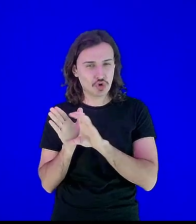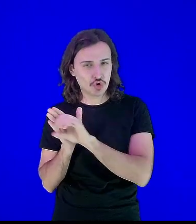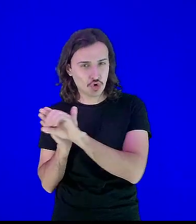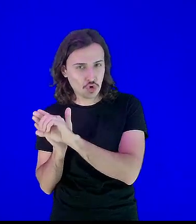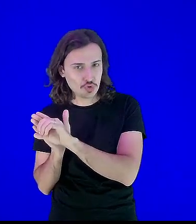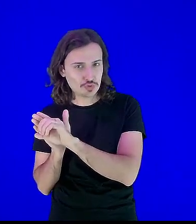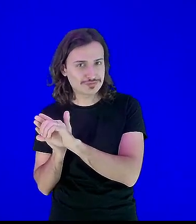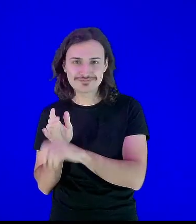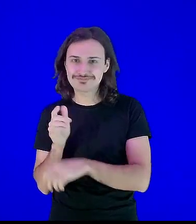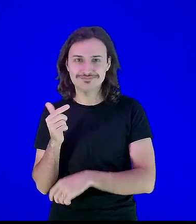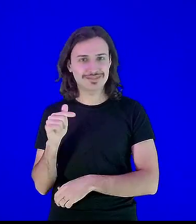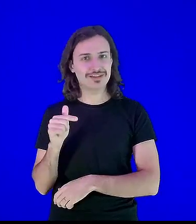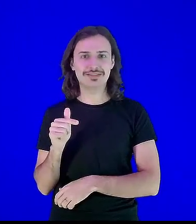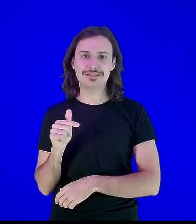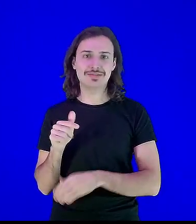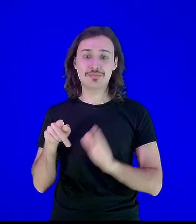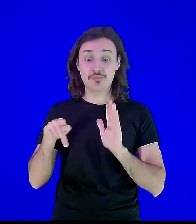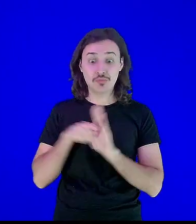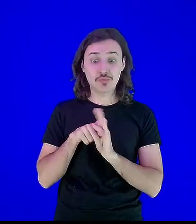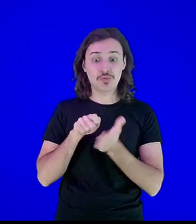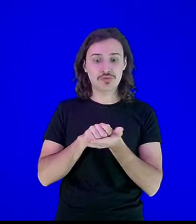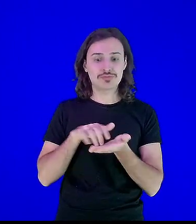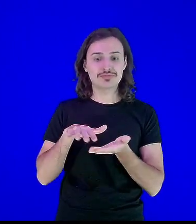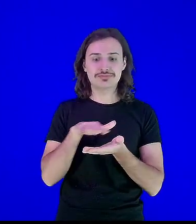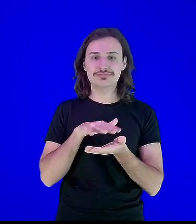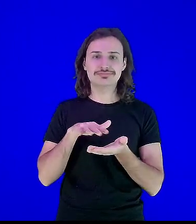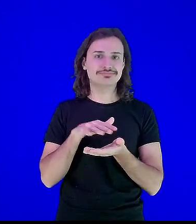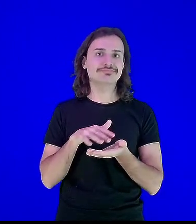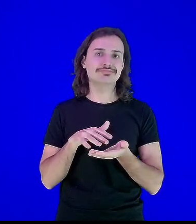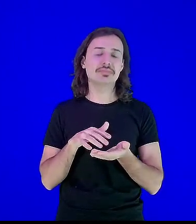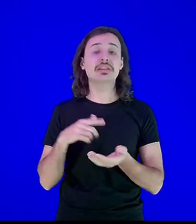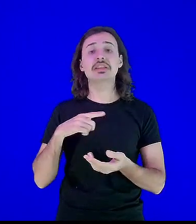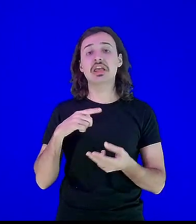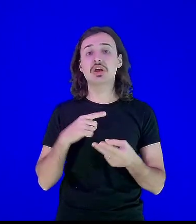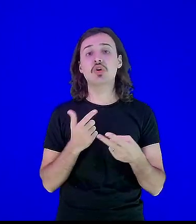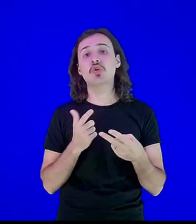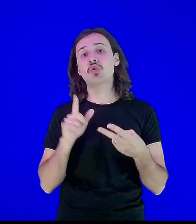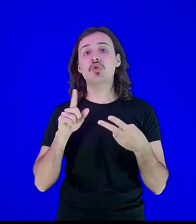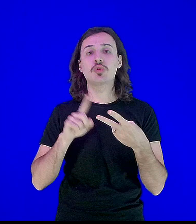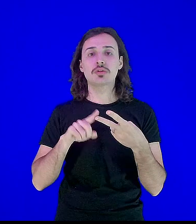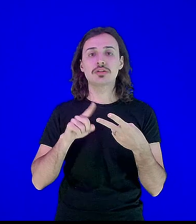well, we also have Delegs, a German web application